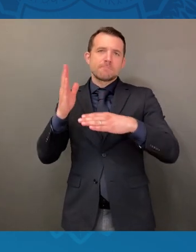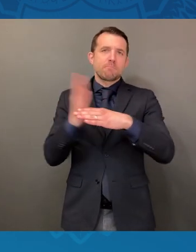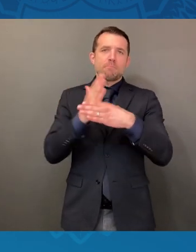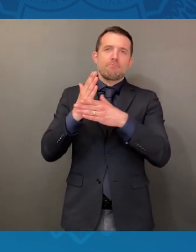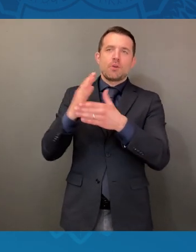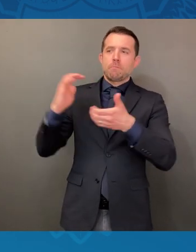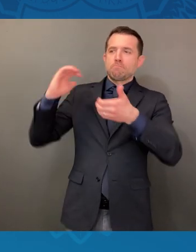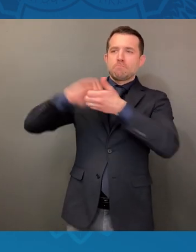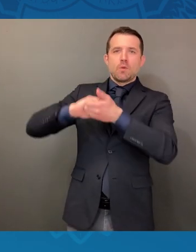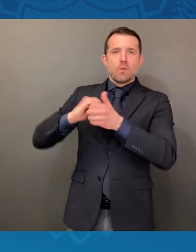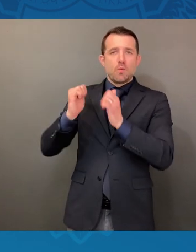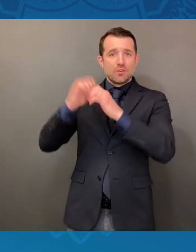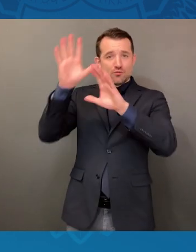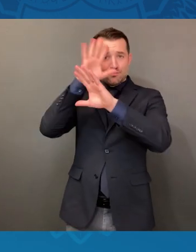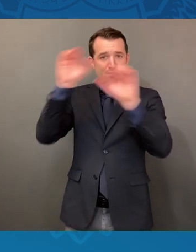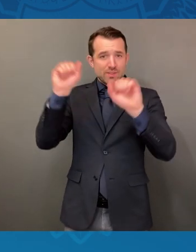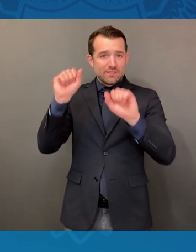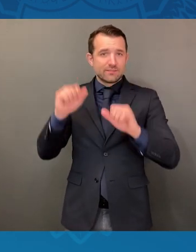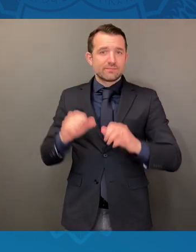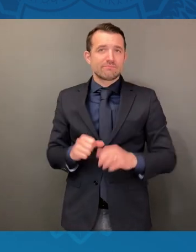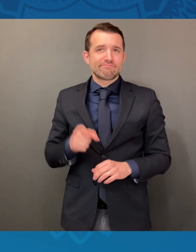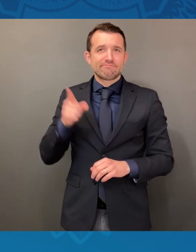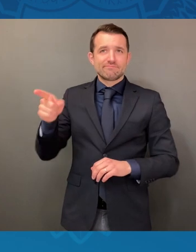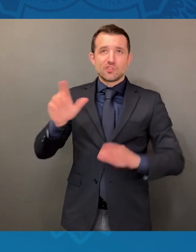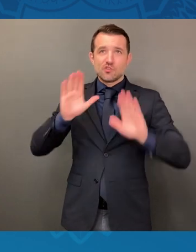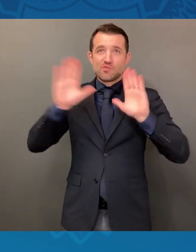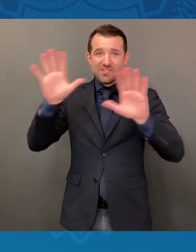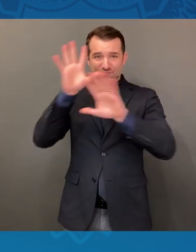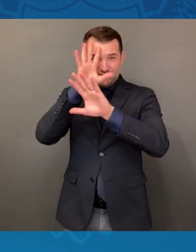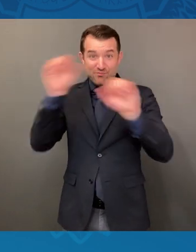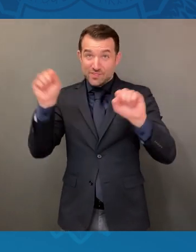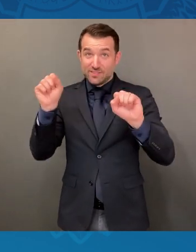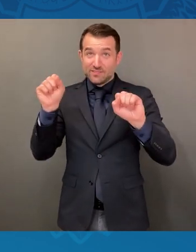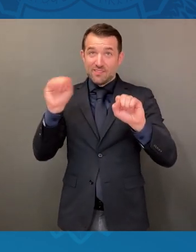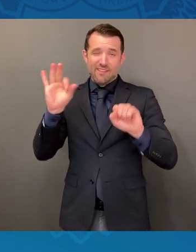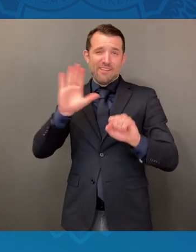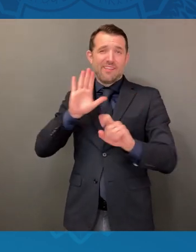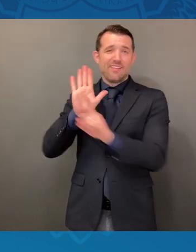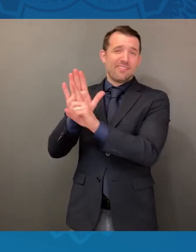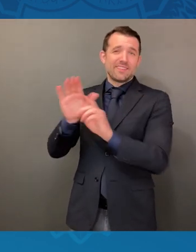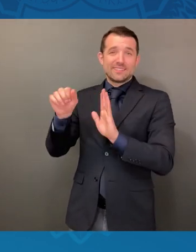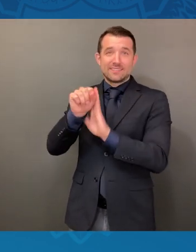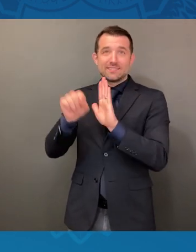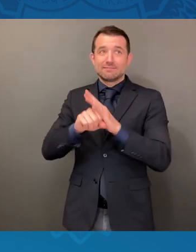a great president of your state